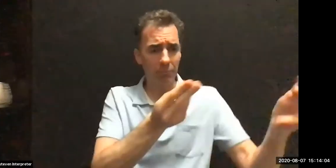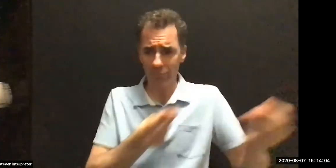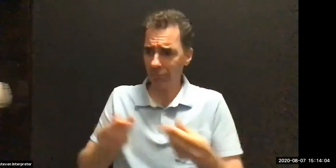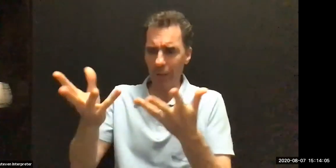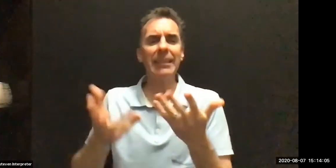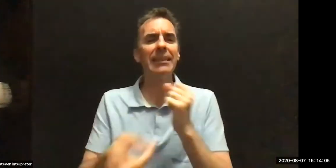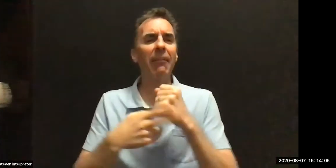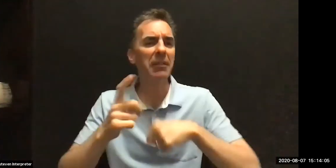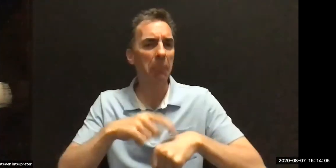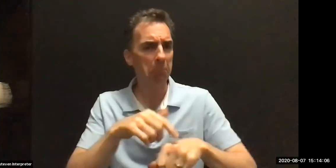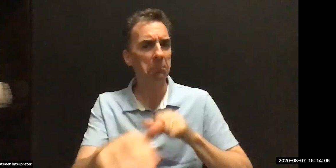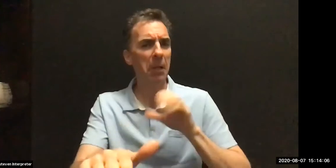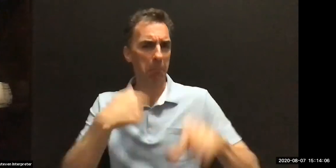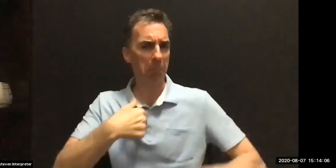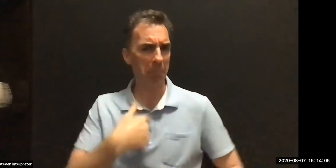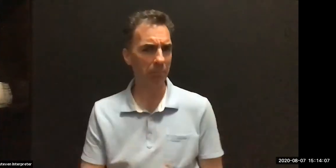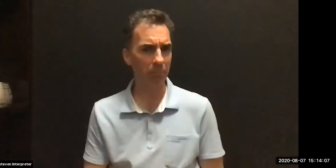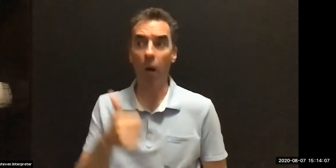Karen Crocket: Okay, thank you. Channelle Charest: Yeah, of course. That sounds awesome.